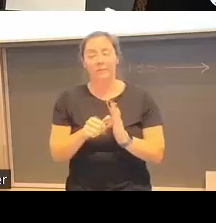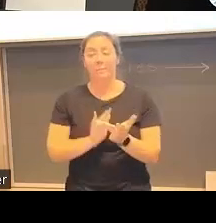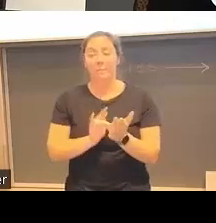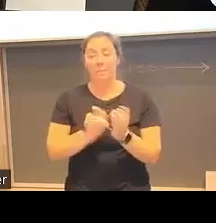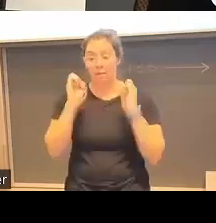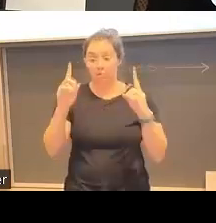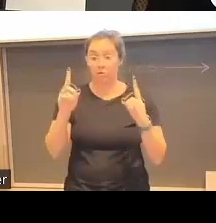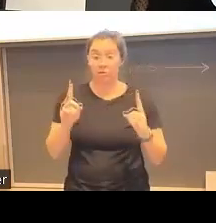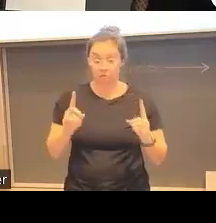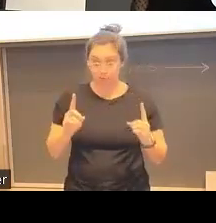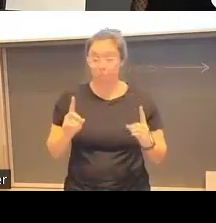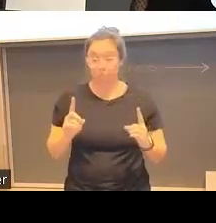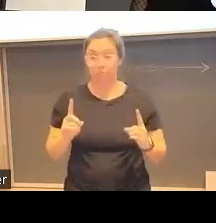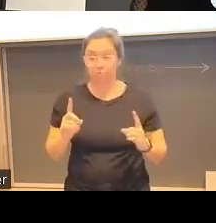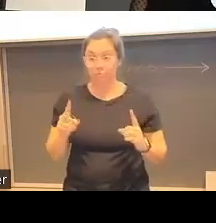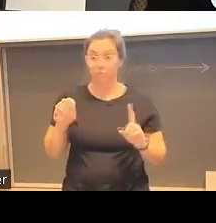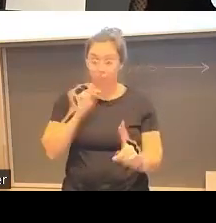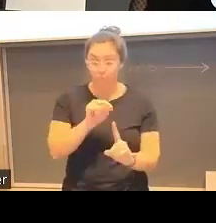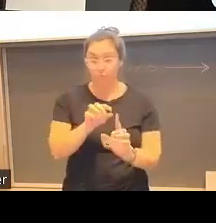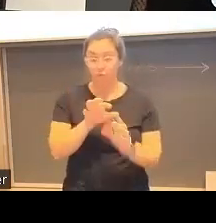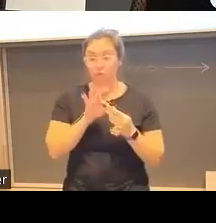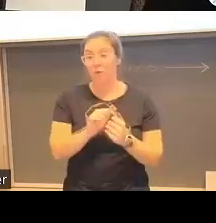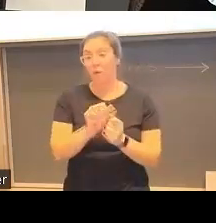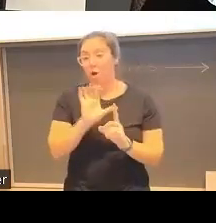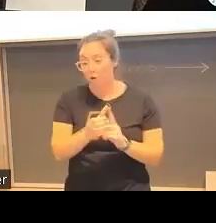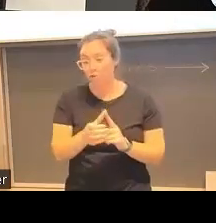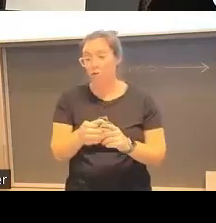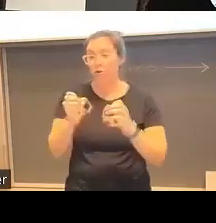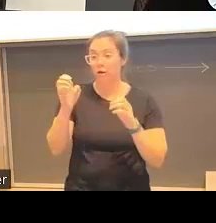competence around culture and understanding the environment as well as Behavior change